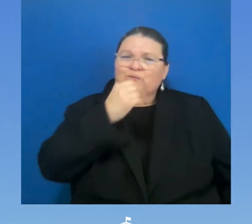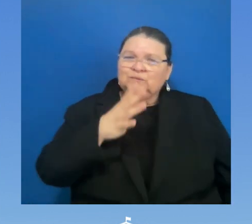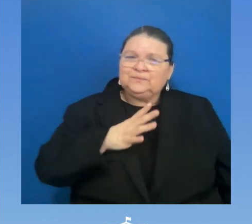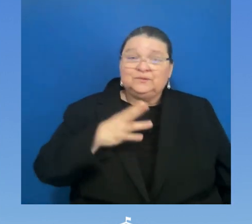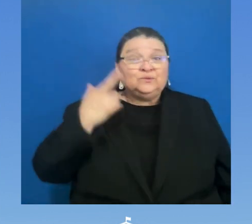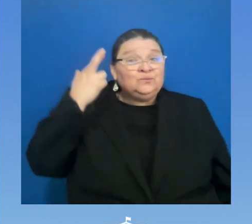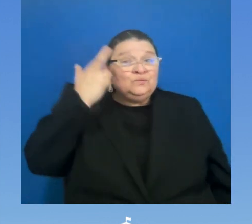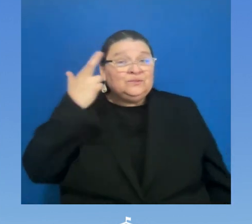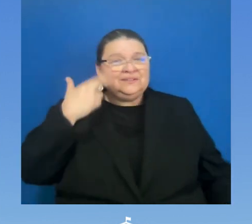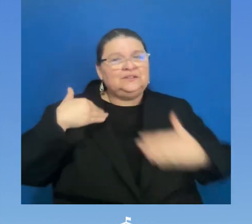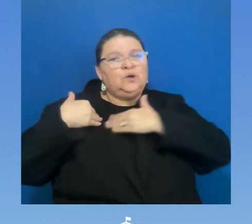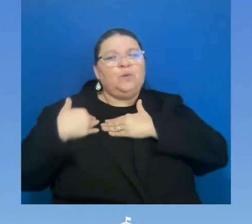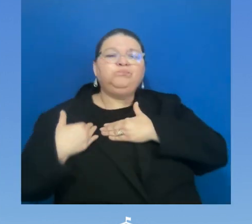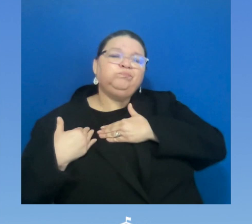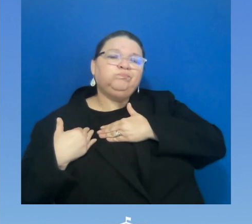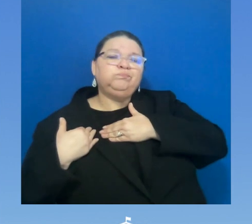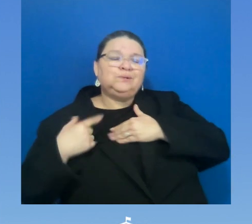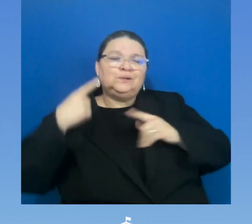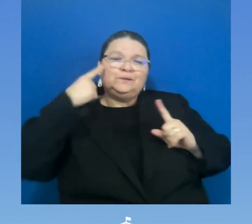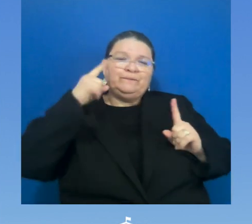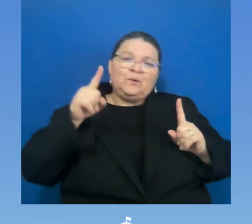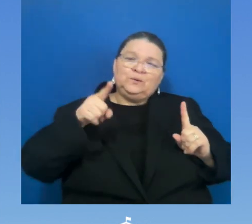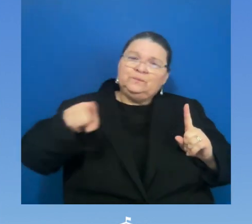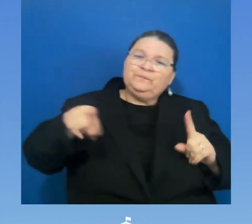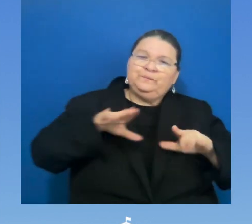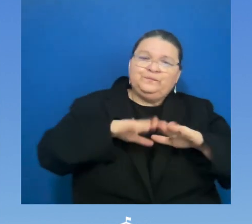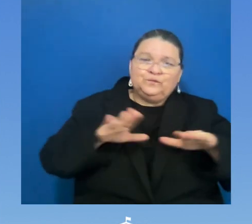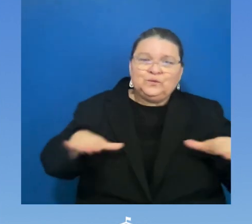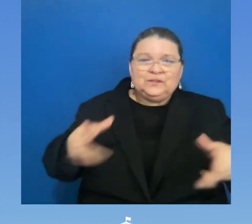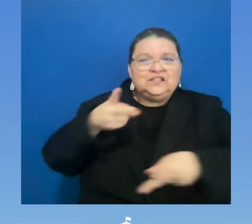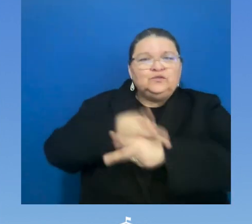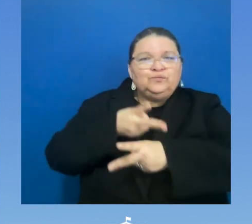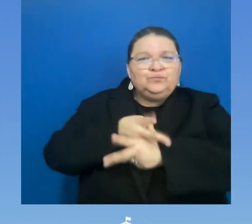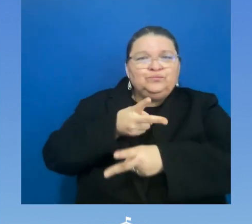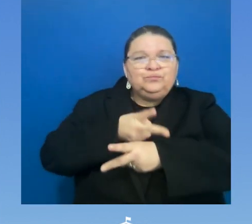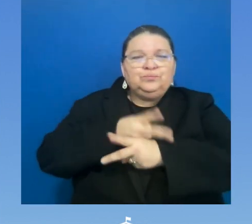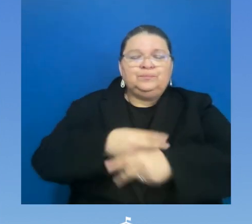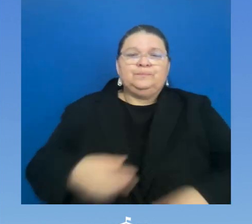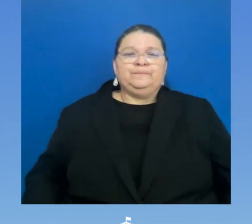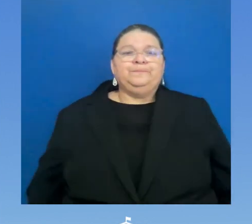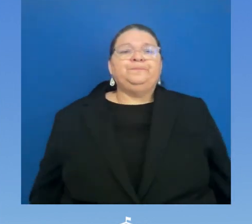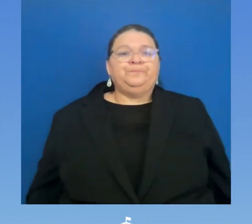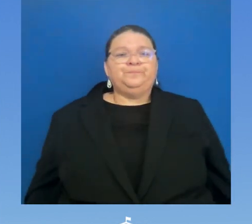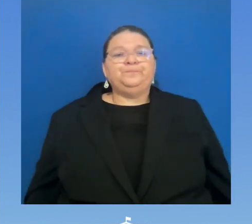in turn at higher rates than men. Women have to leave the workforce,